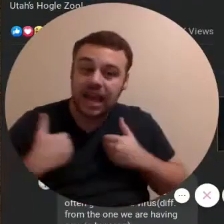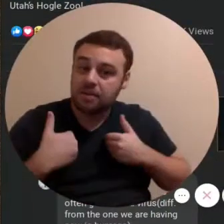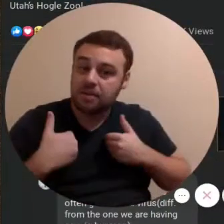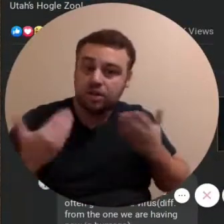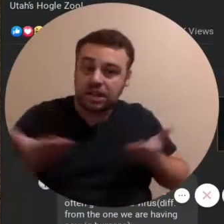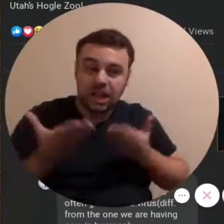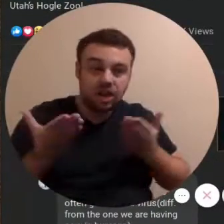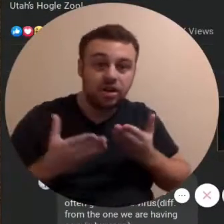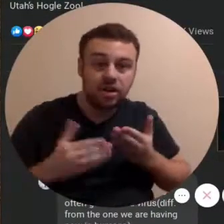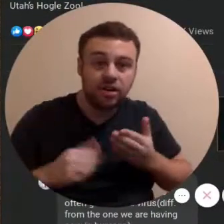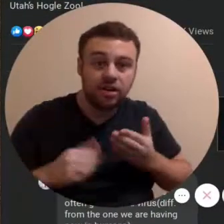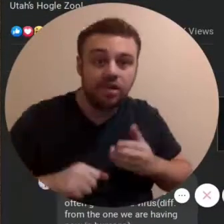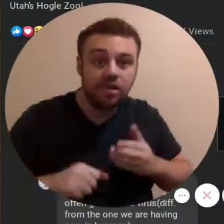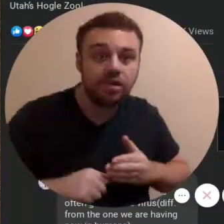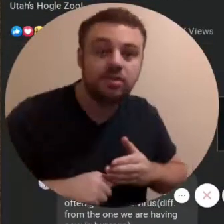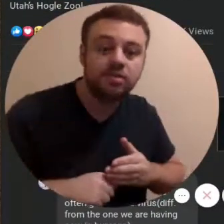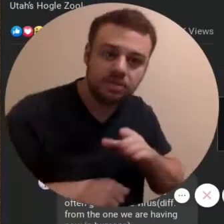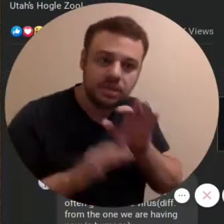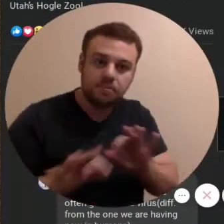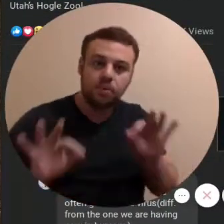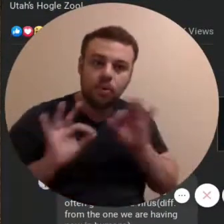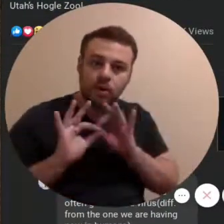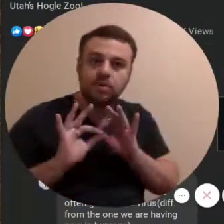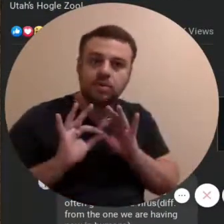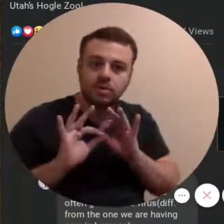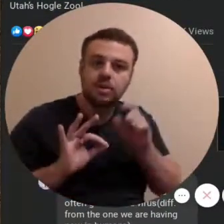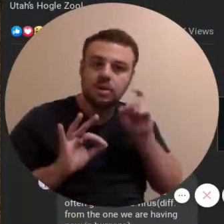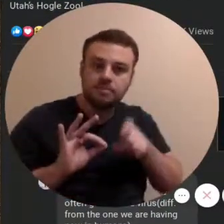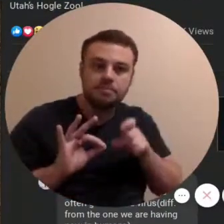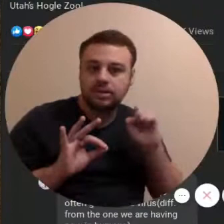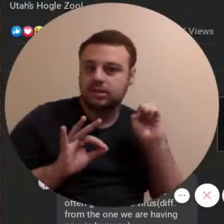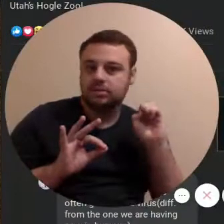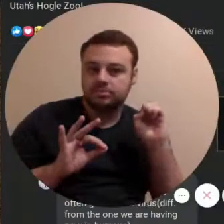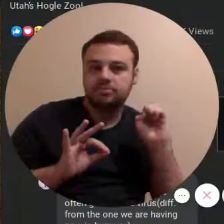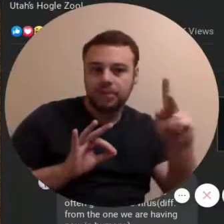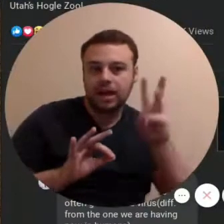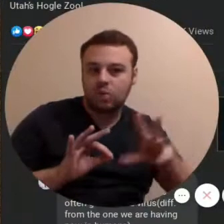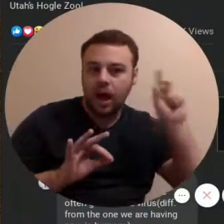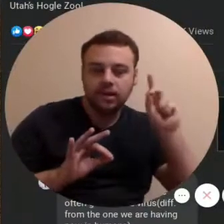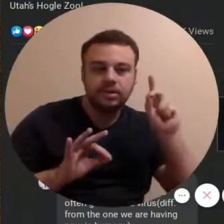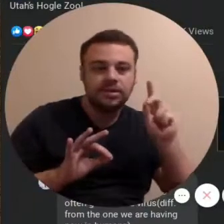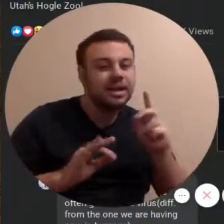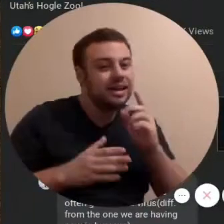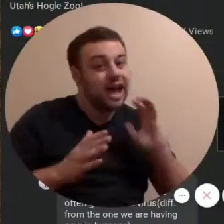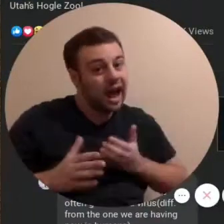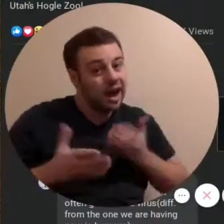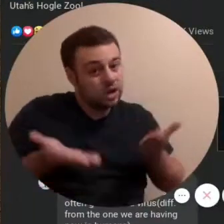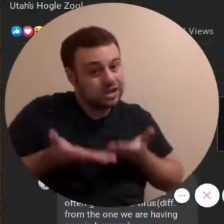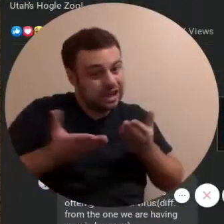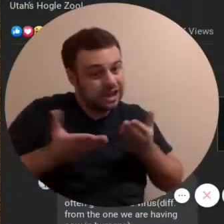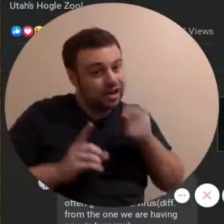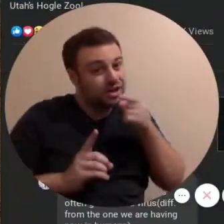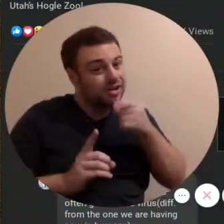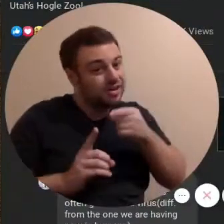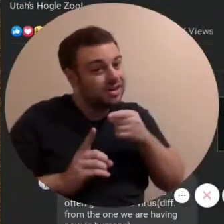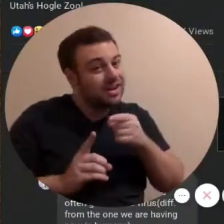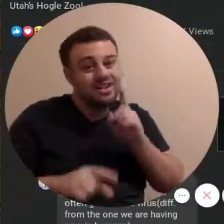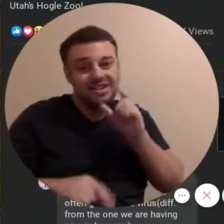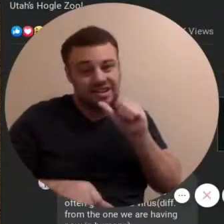they are here at the zoo to live out their lives. But really, we should be adopting dogs and cats from our local shelter that need homes. We shouldn't be